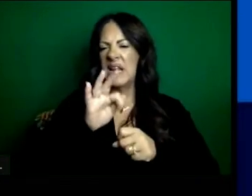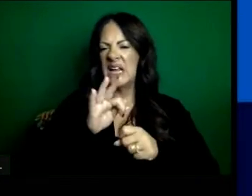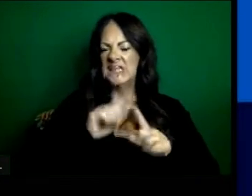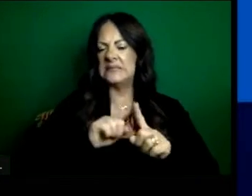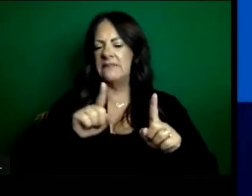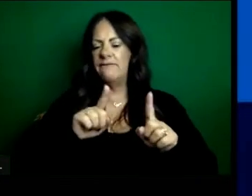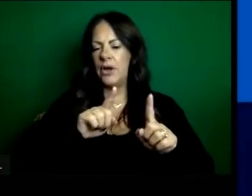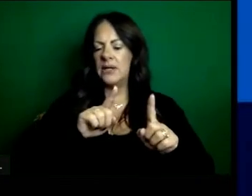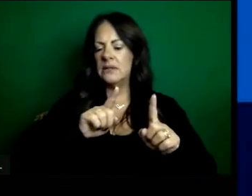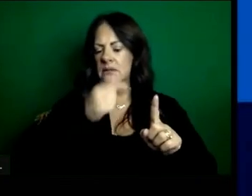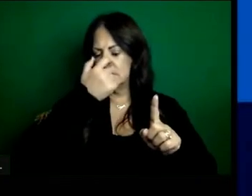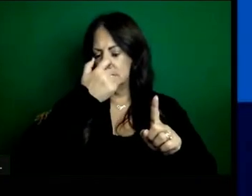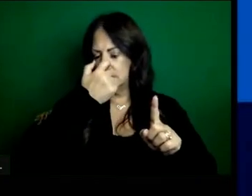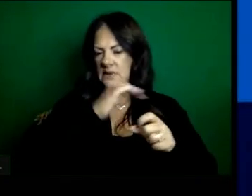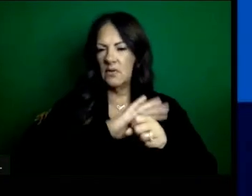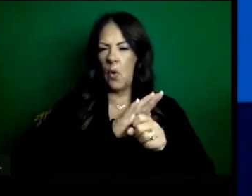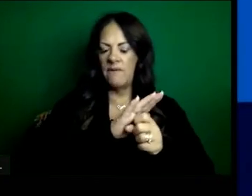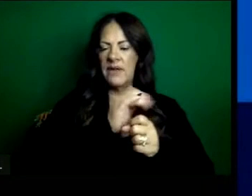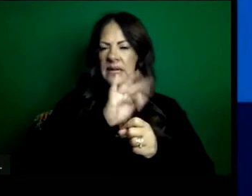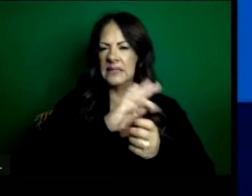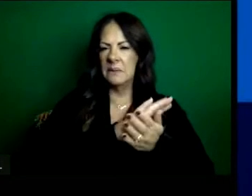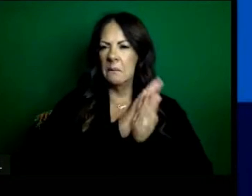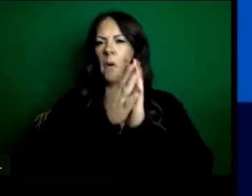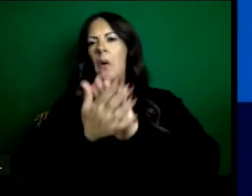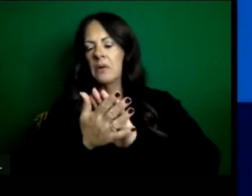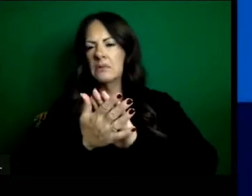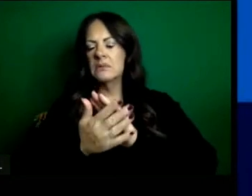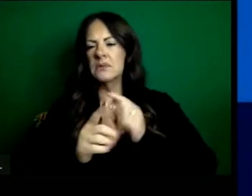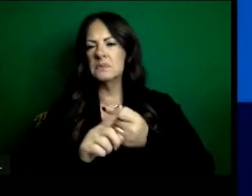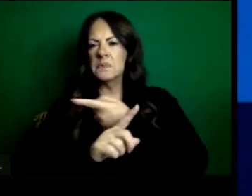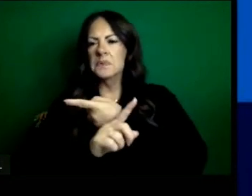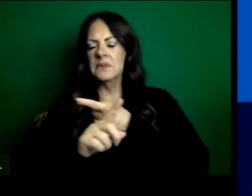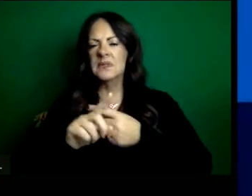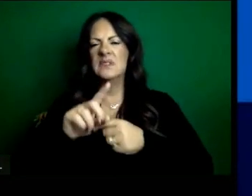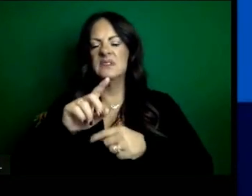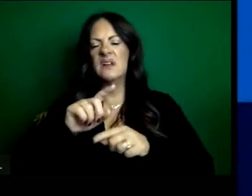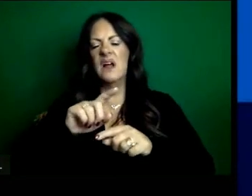COUNTIES. LARGELY IN THE SOUTHERN PART OF THE STATE.